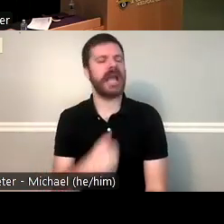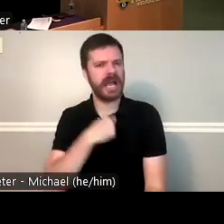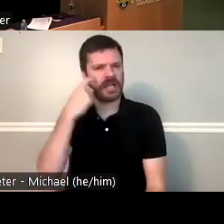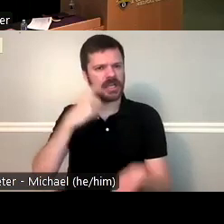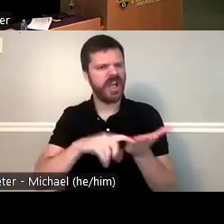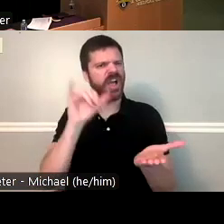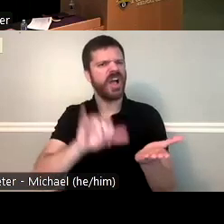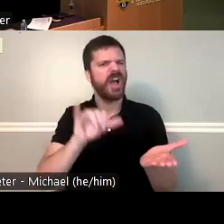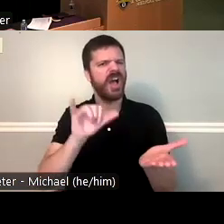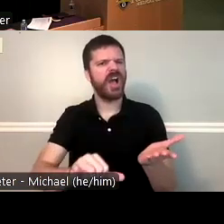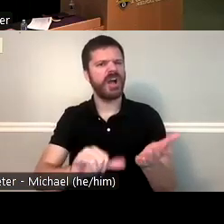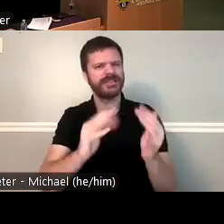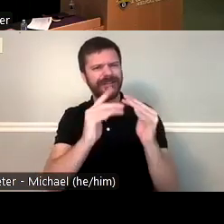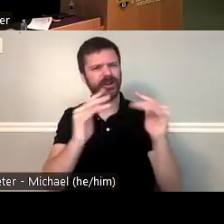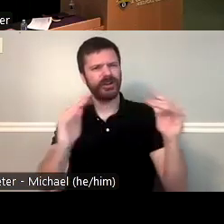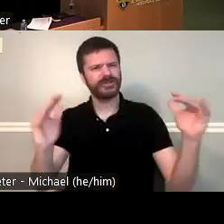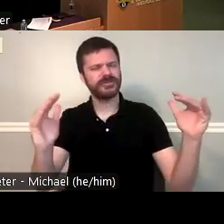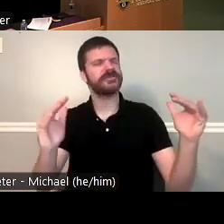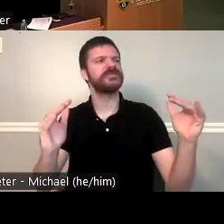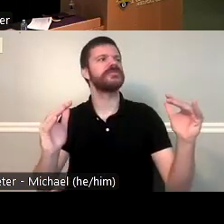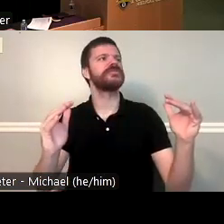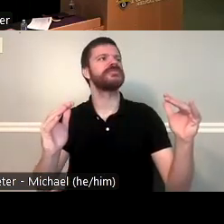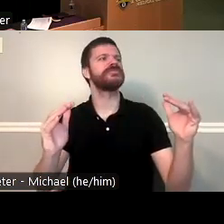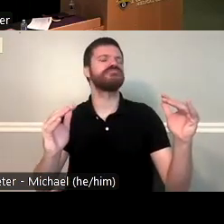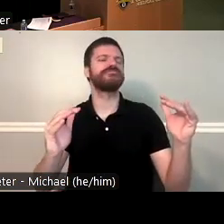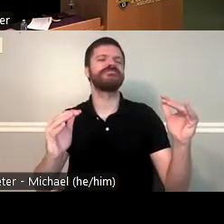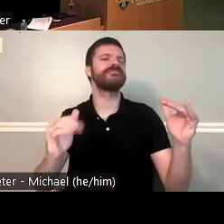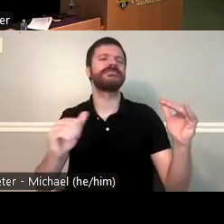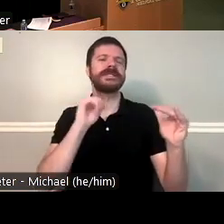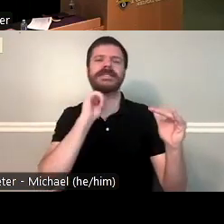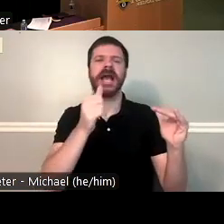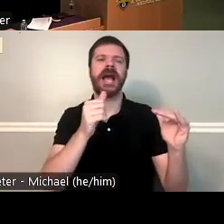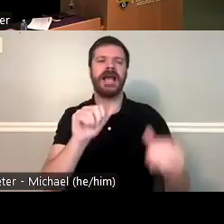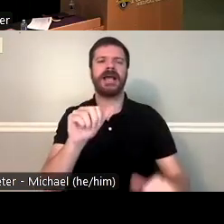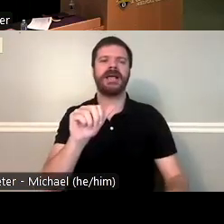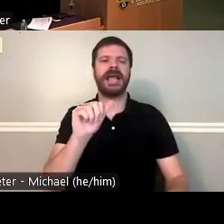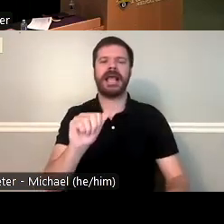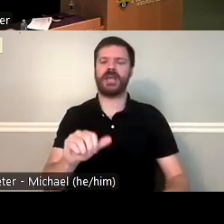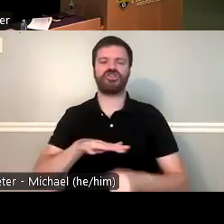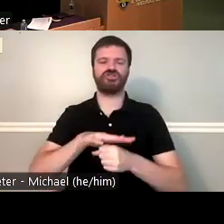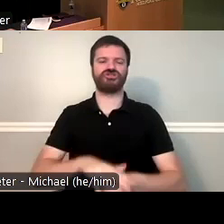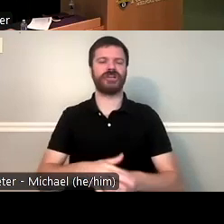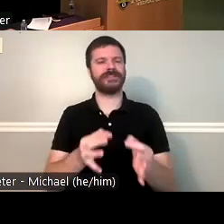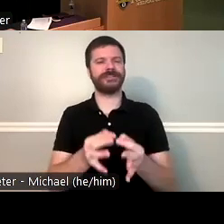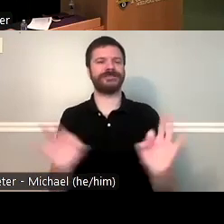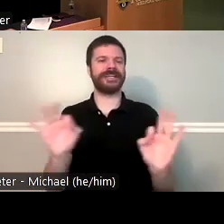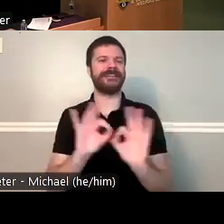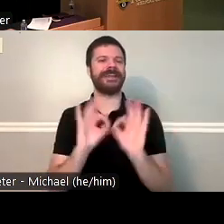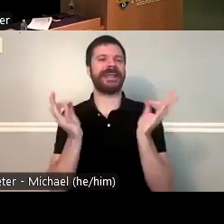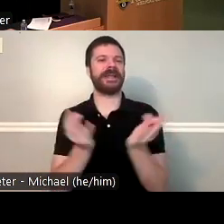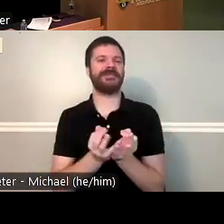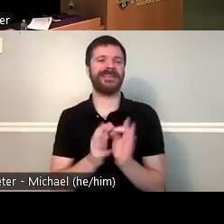families are and that there's no such thing as uh stress-free families that every family uh is